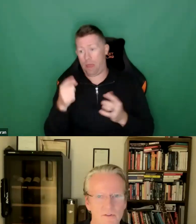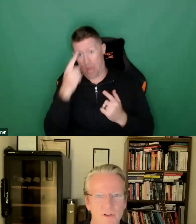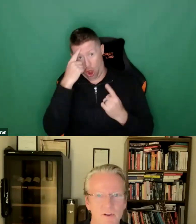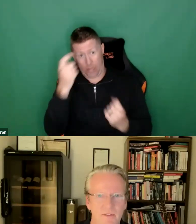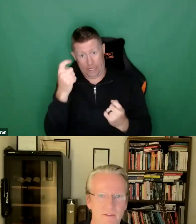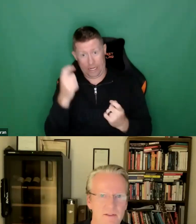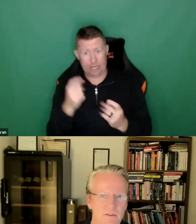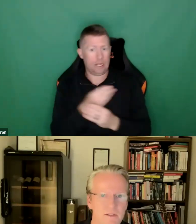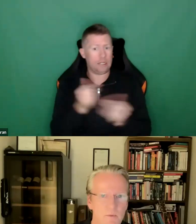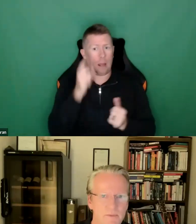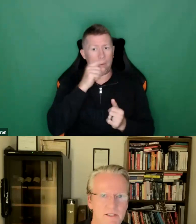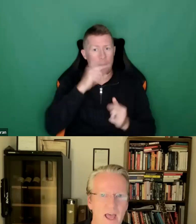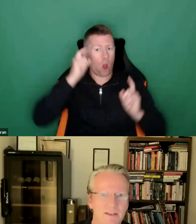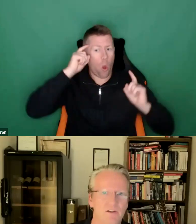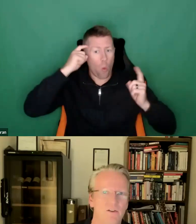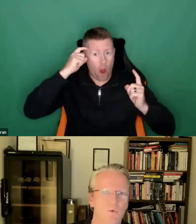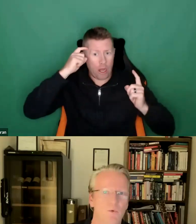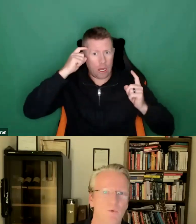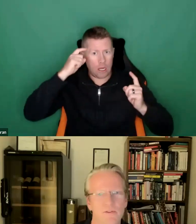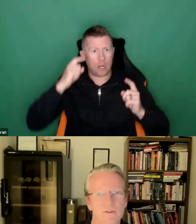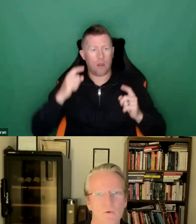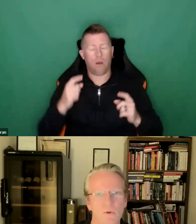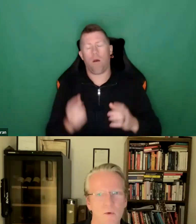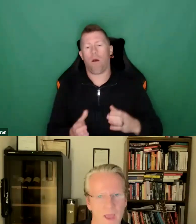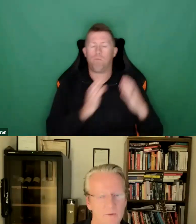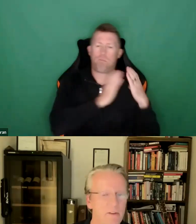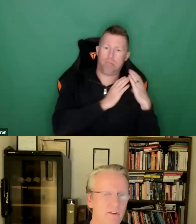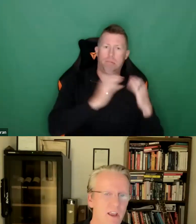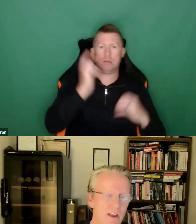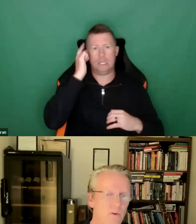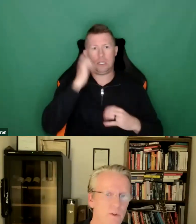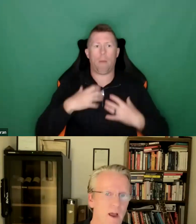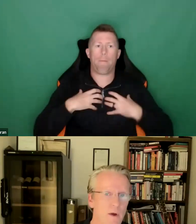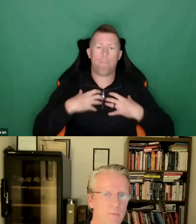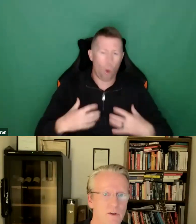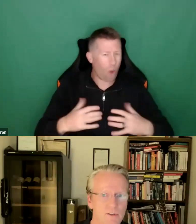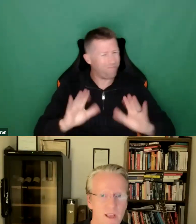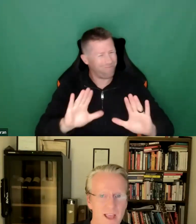schools to think about whether these things could be done in a little bit different